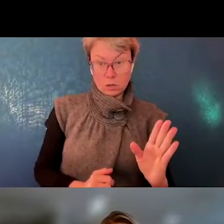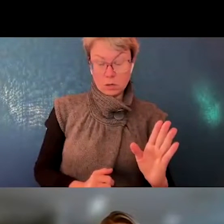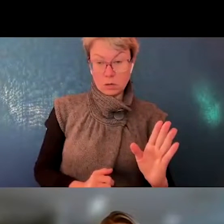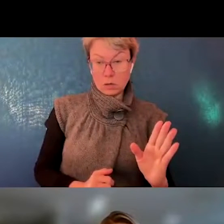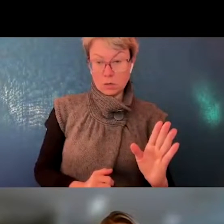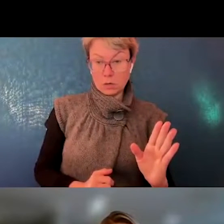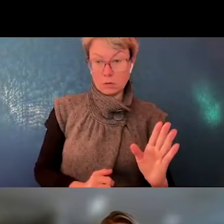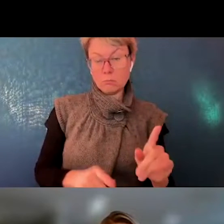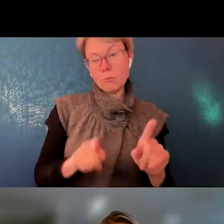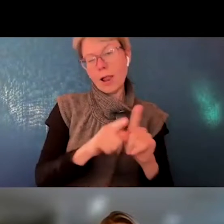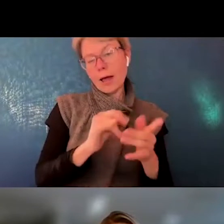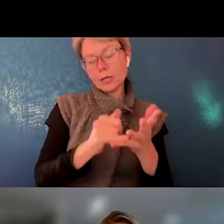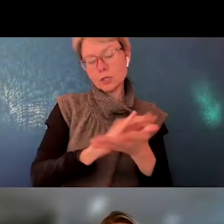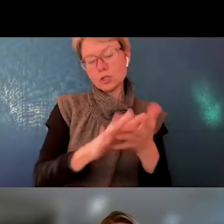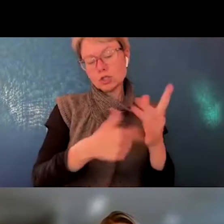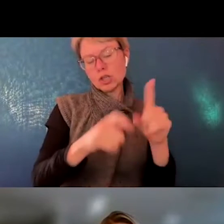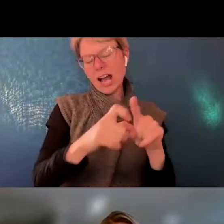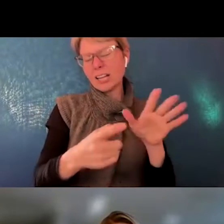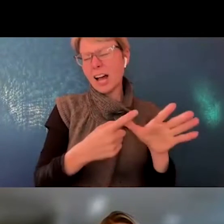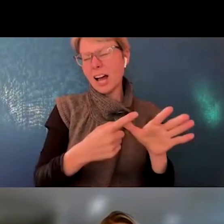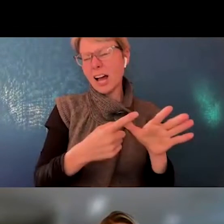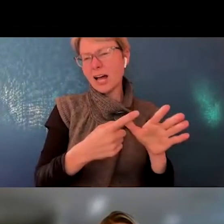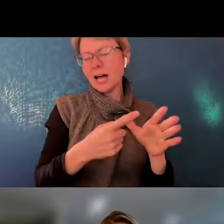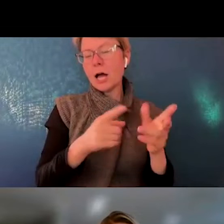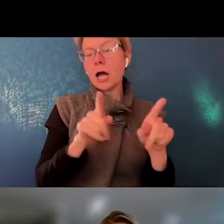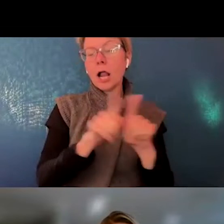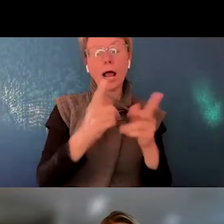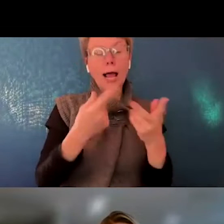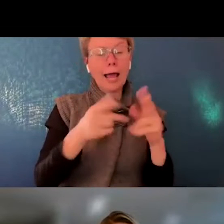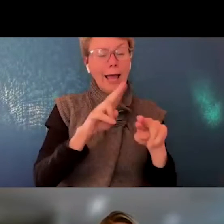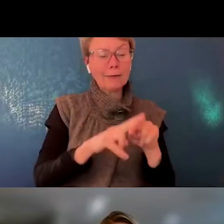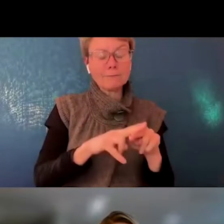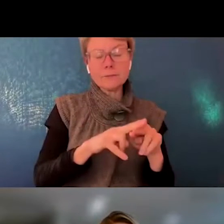of work I suppose or her colleagues which is the care and protection jurisdiction that is where um